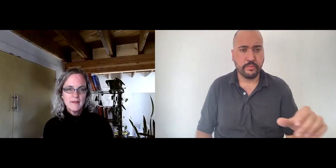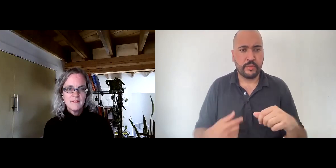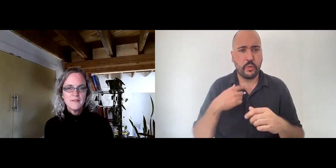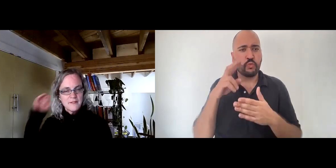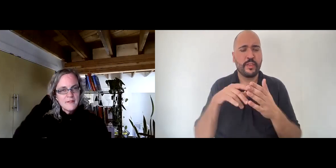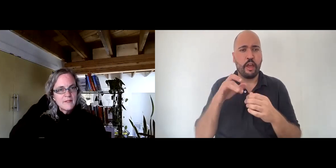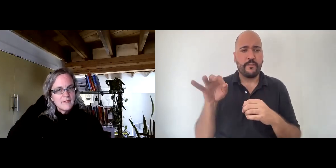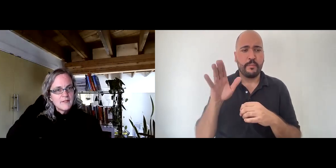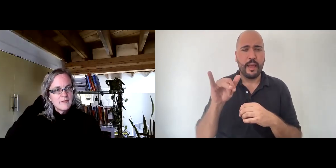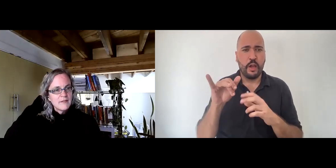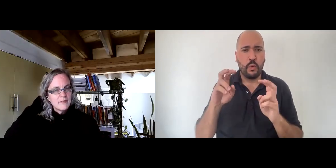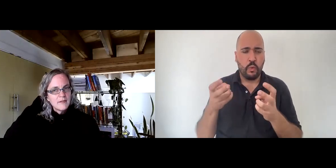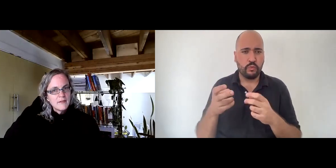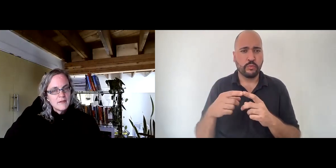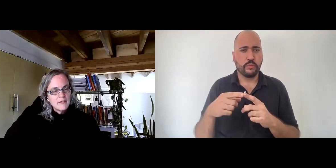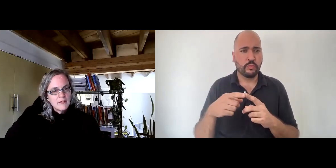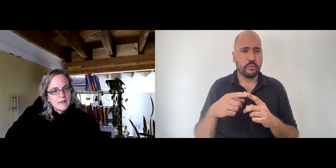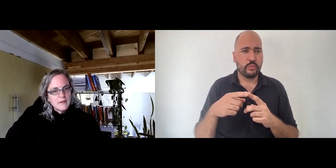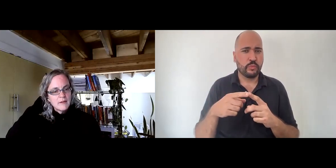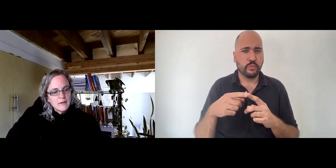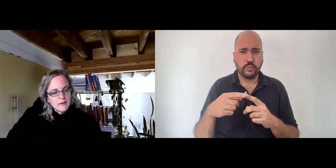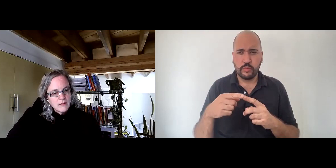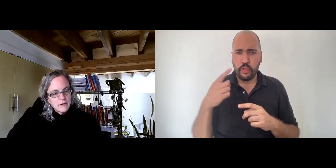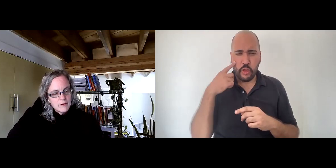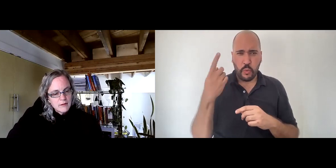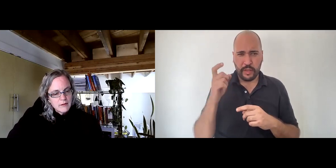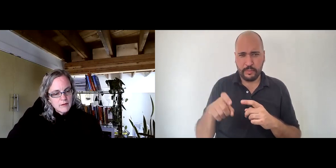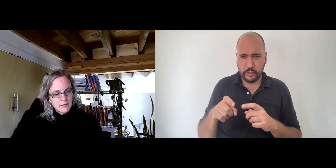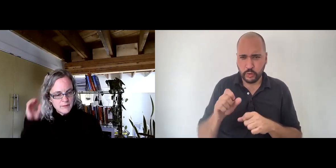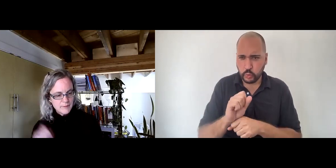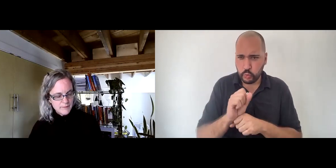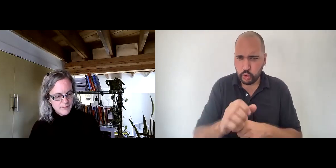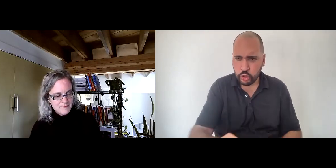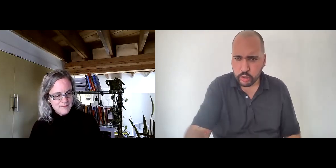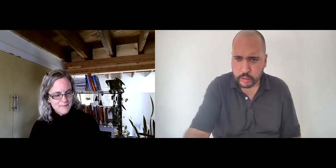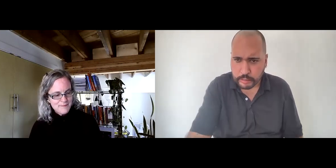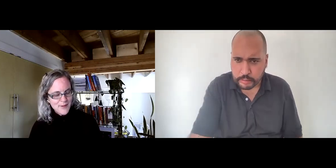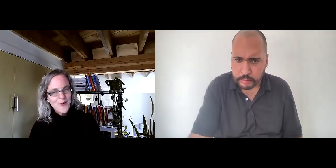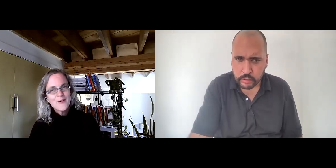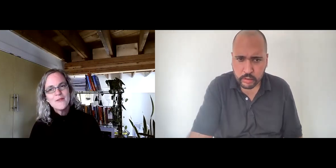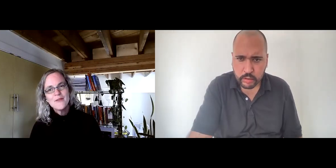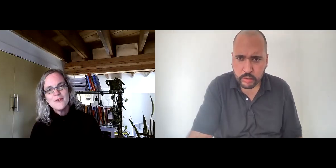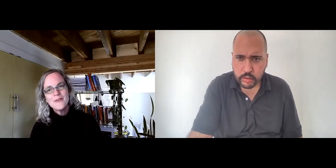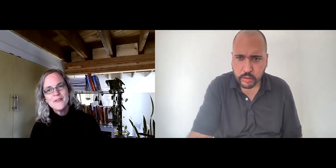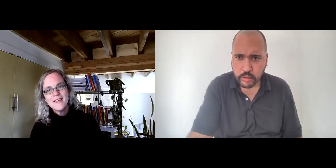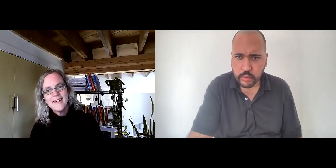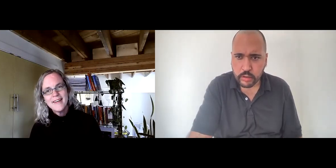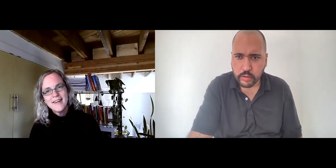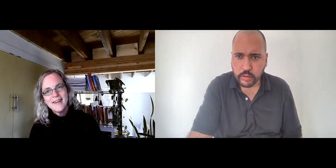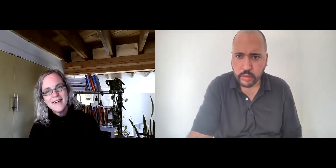And I'm just gonna read this off as it came in, "I thought, one has to have worked and acquired a certain number of credits before being able to receive anything."